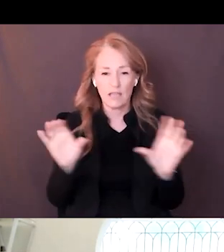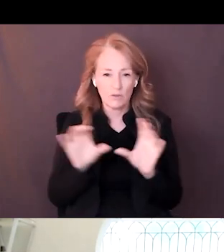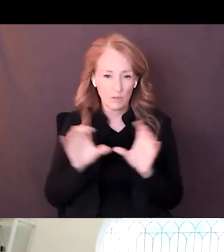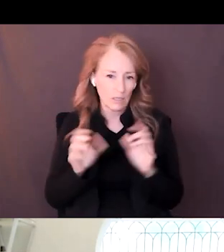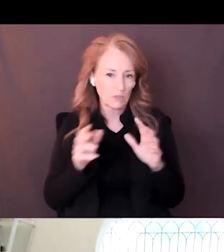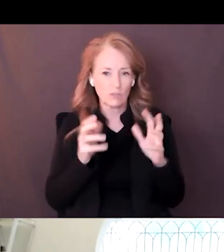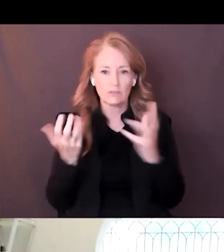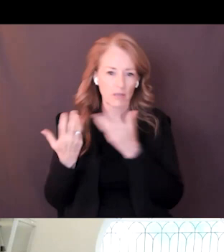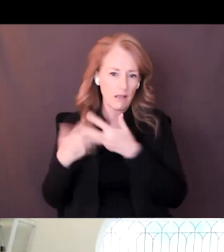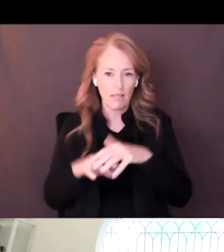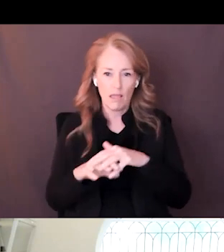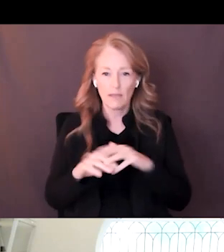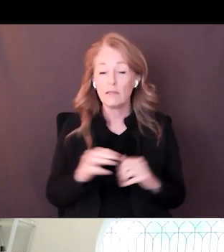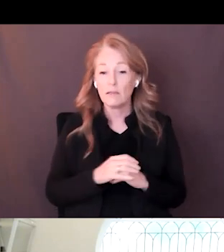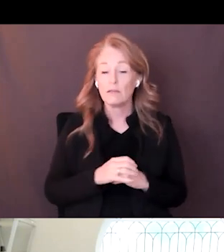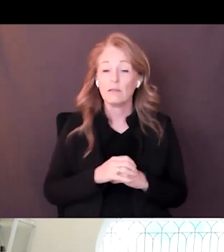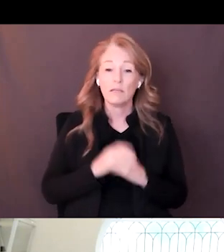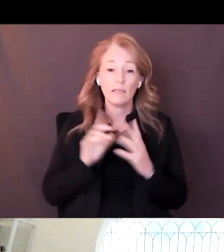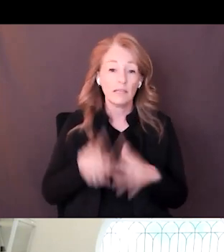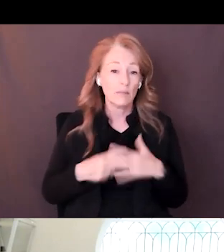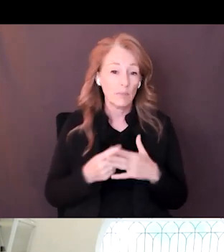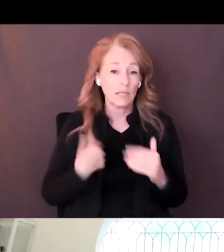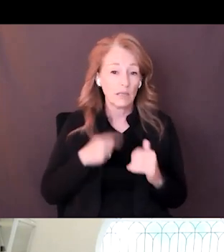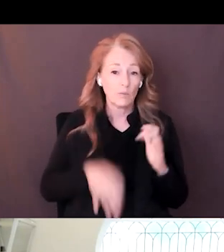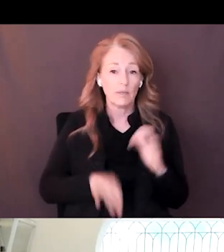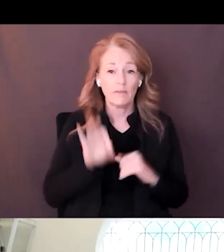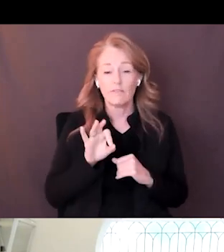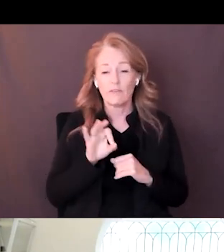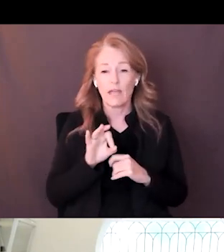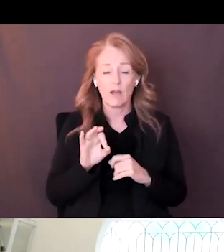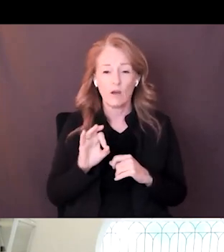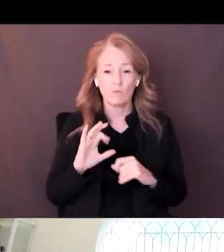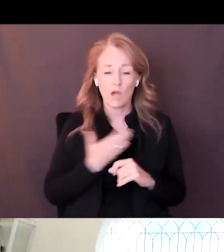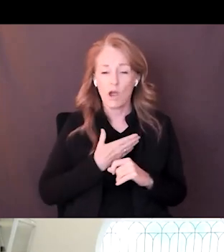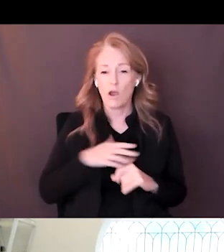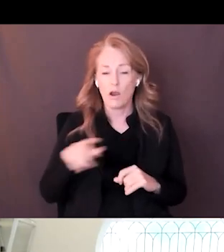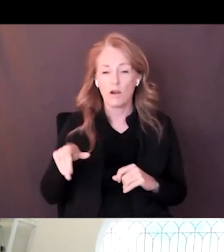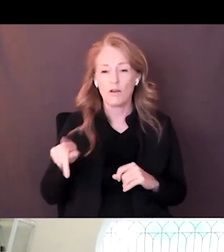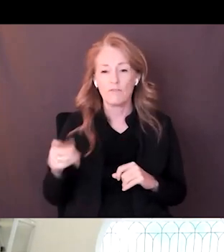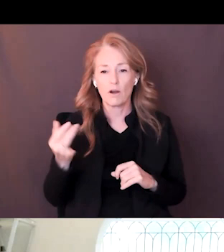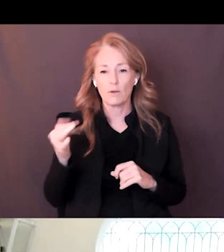WHAT WE FOUND IS THAT THE PHARMACY BOARD LICENSING STANDARDS ARE